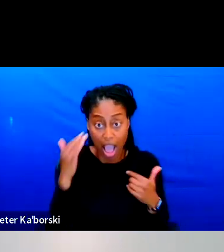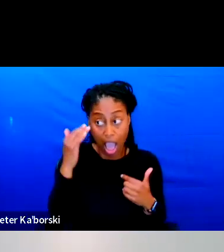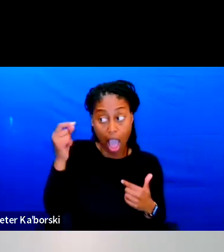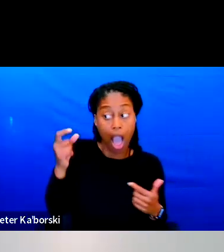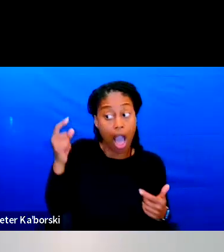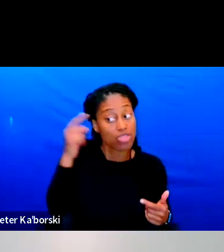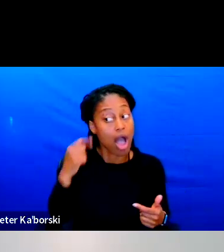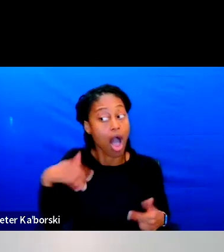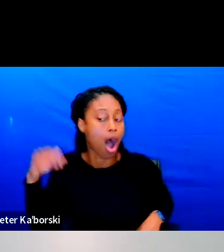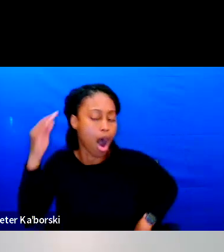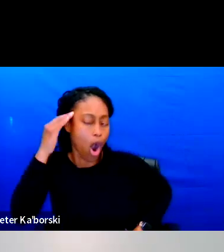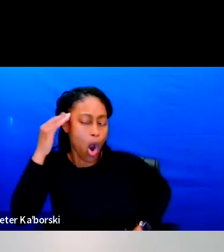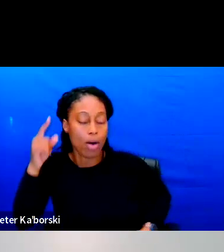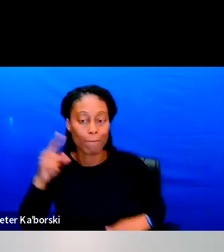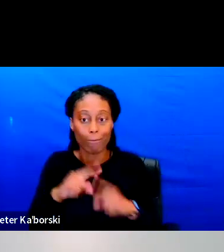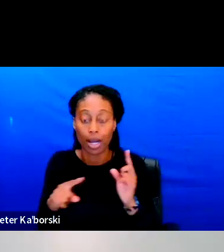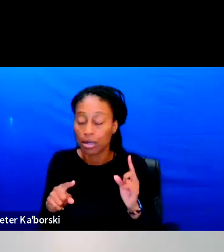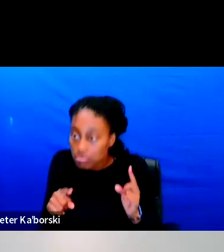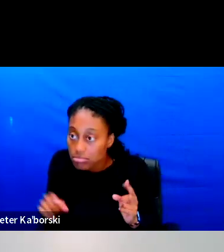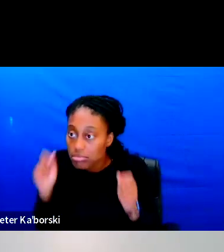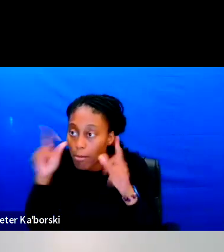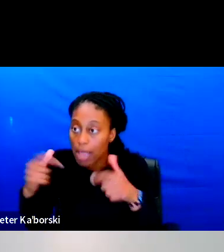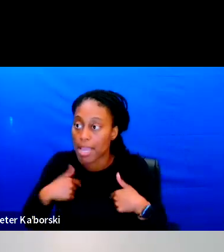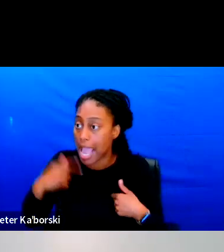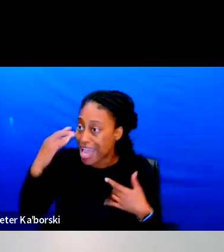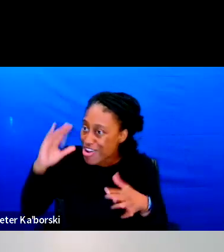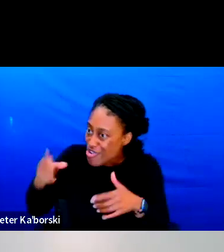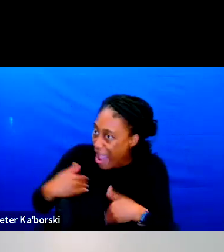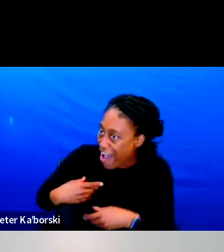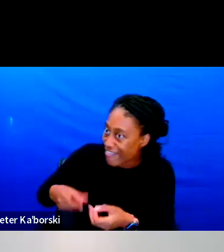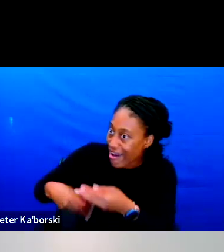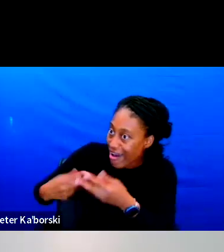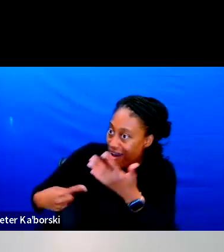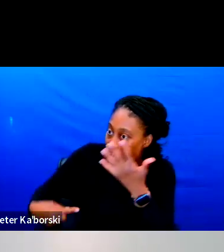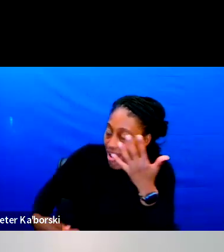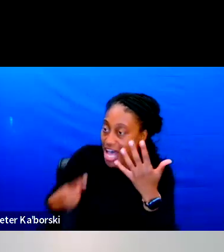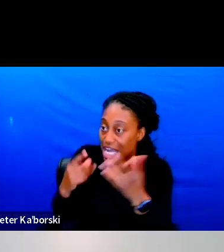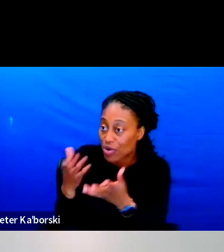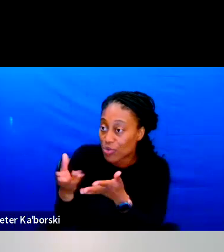Kyle Kleist: There was some additional services. I had no clue. So you're right sometimes. Being at the table is the way we figure things out.